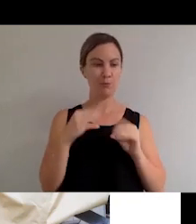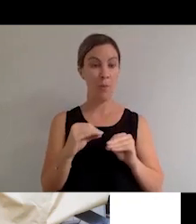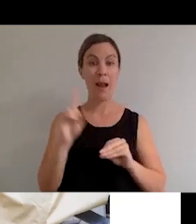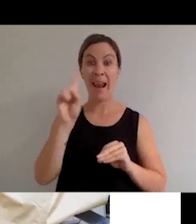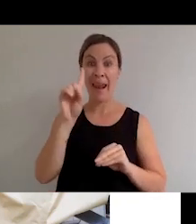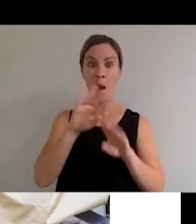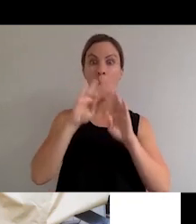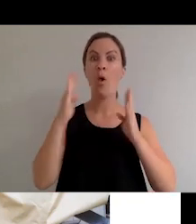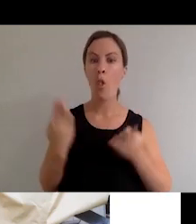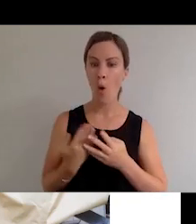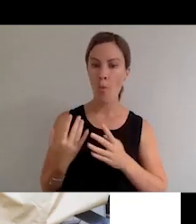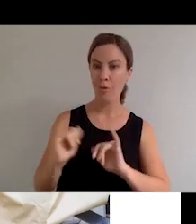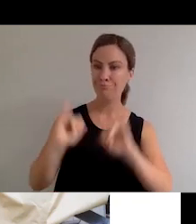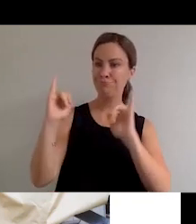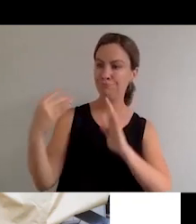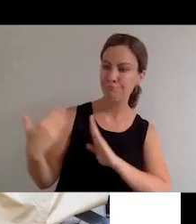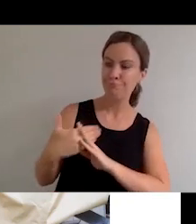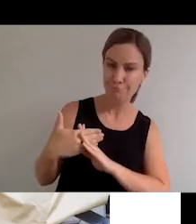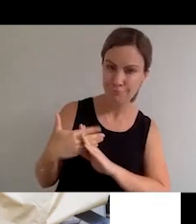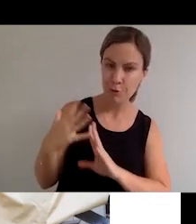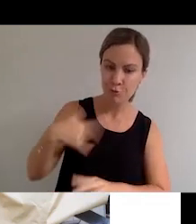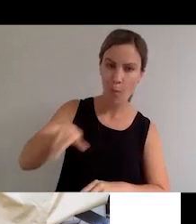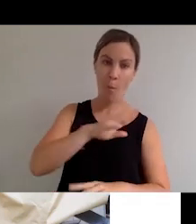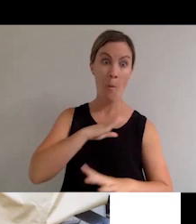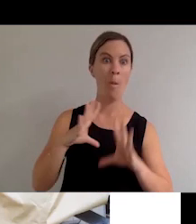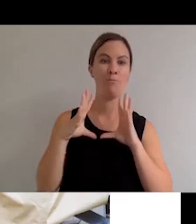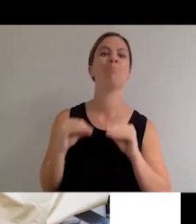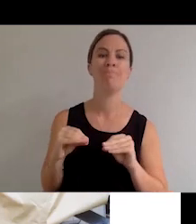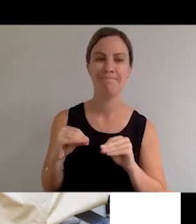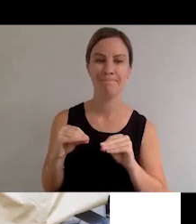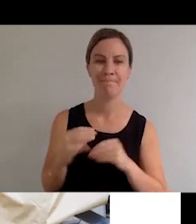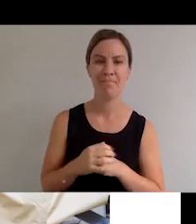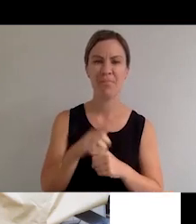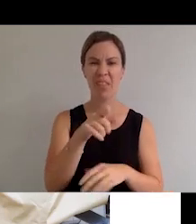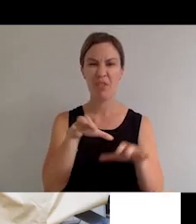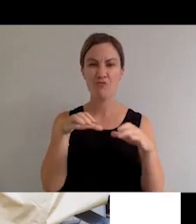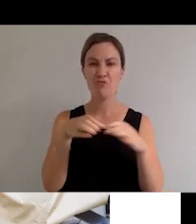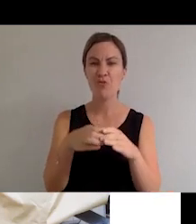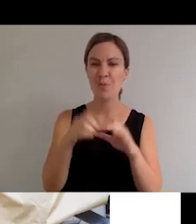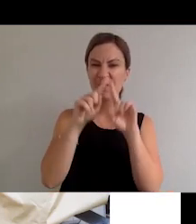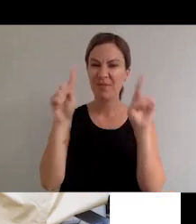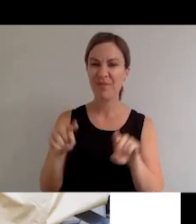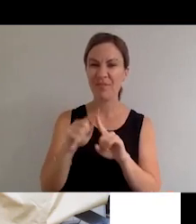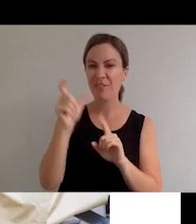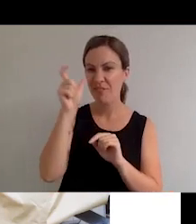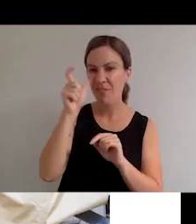Which is intervening. These three images you can see, the group of kids, that was a photoshoot I did for a project about four years ago.